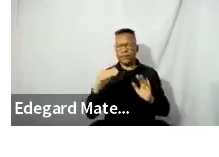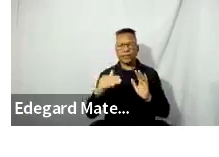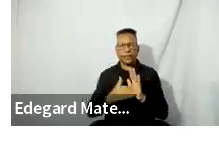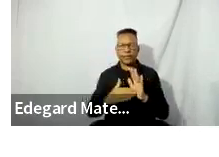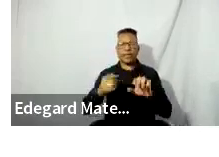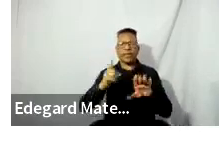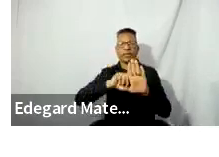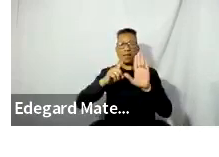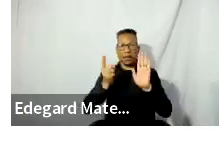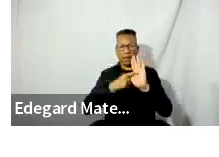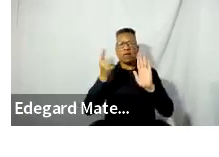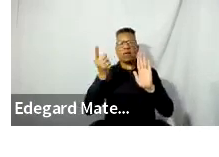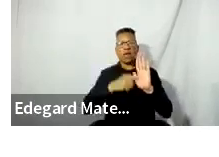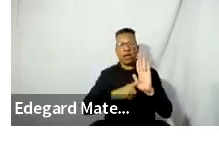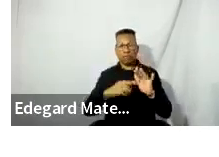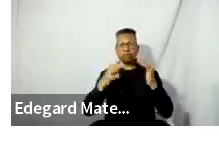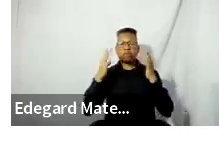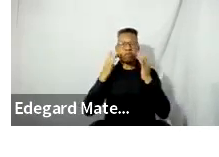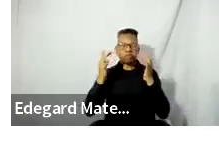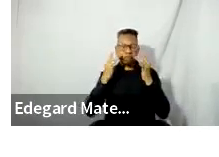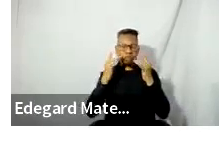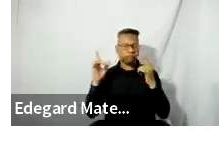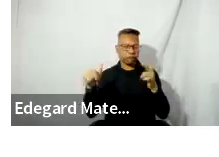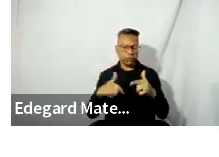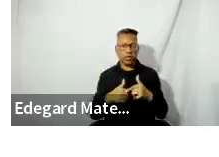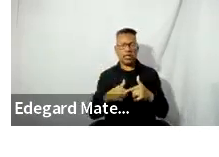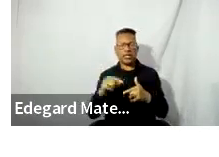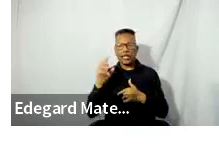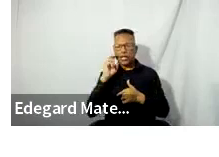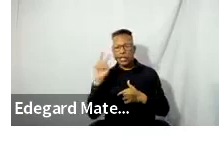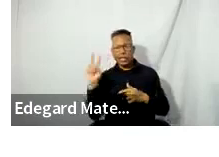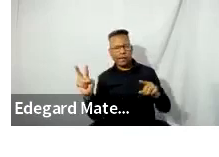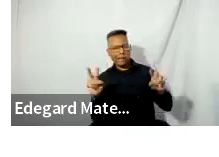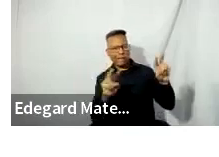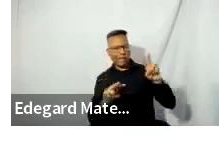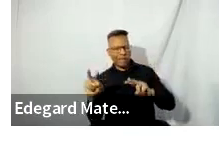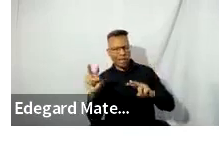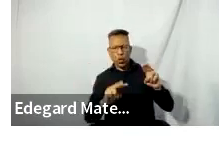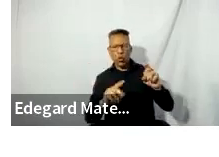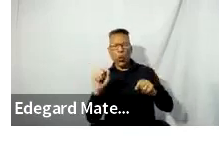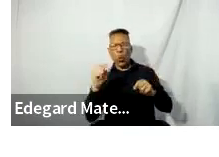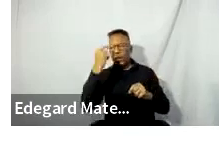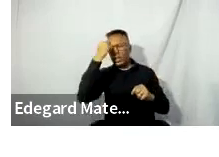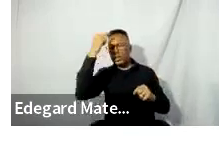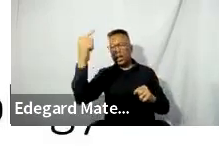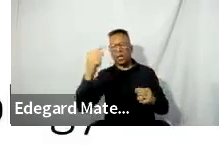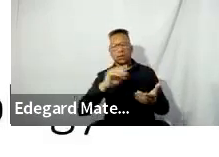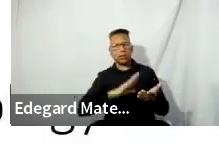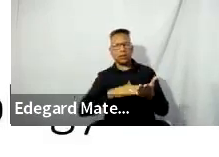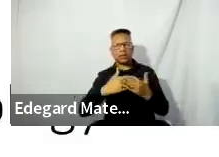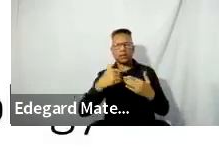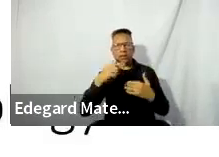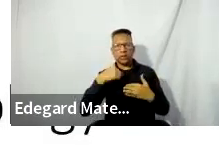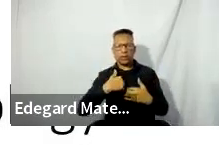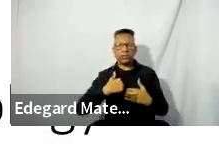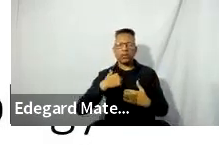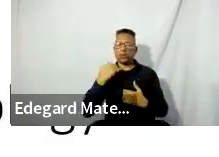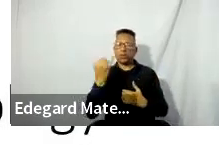and you may be well be interested in in in in looking at in in in looking at his intriguing. interpretation of that